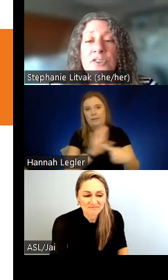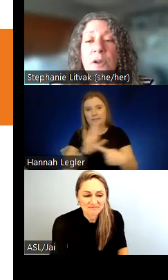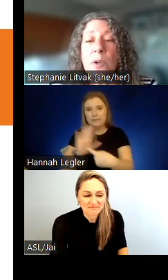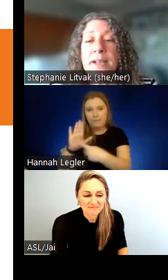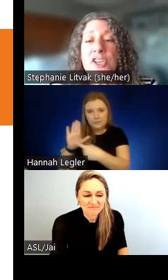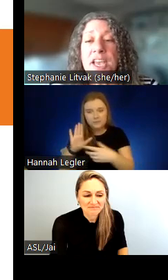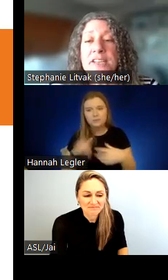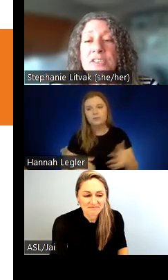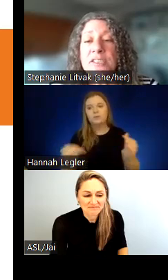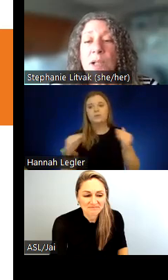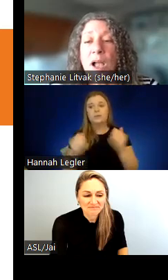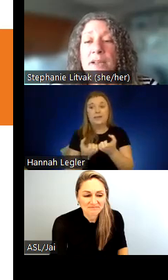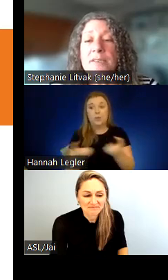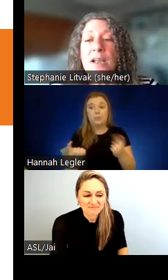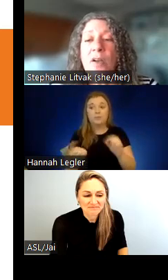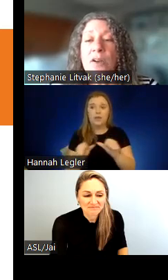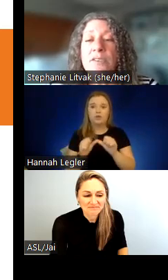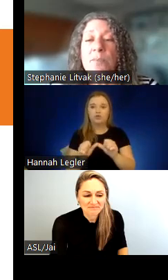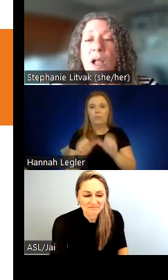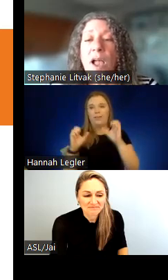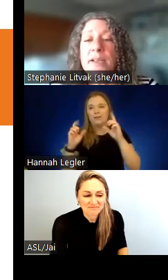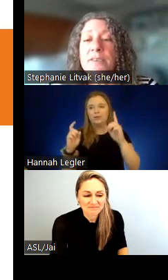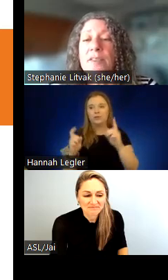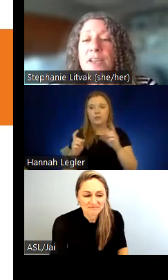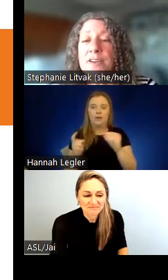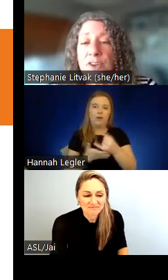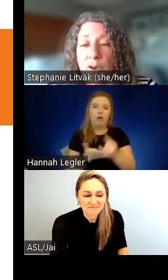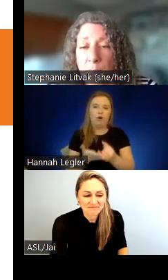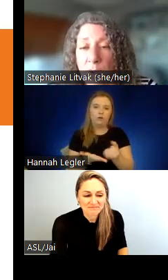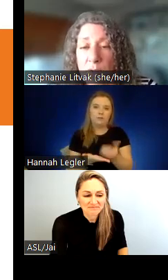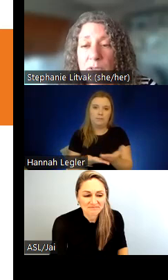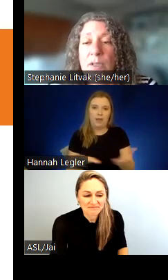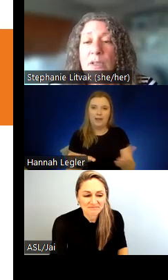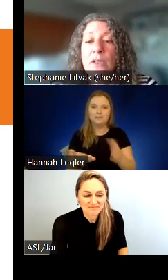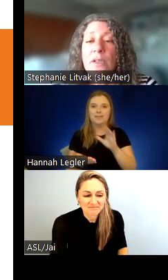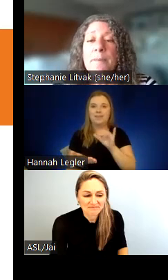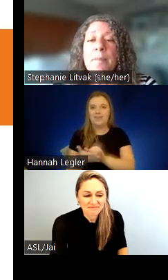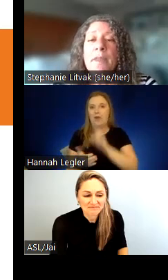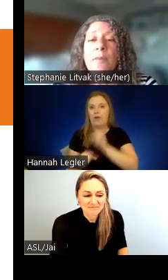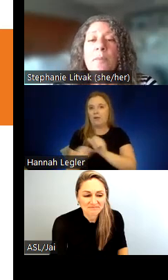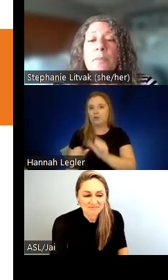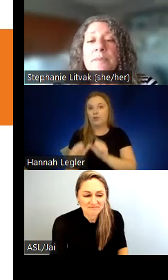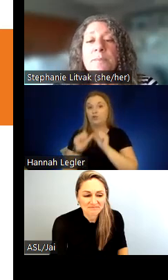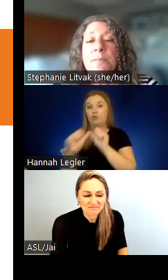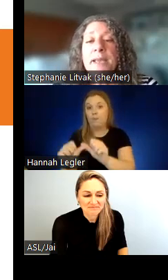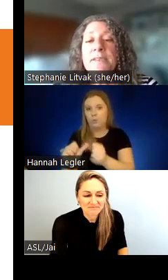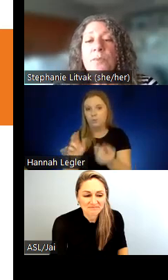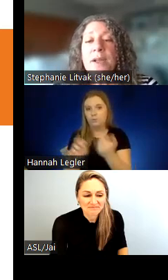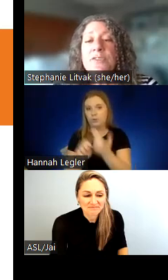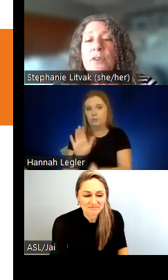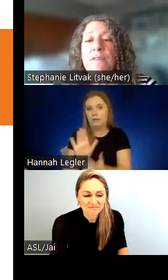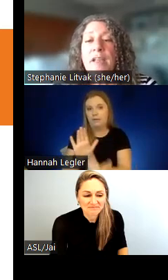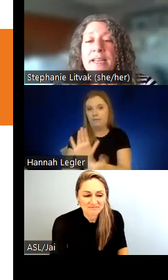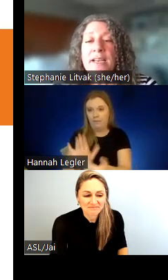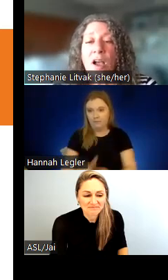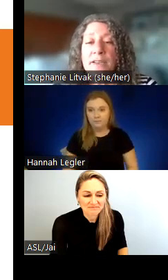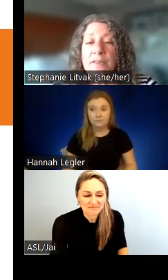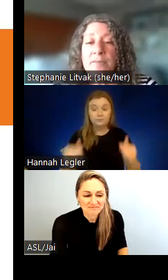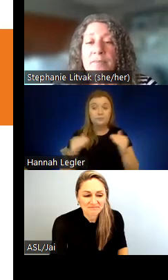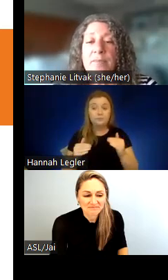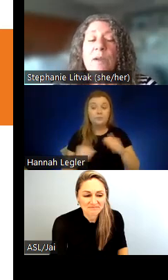durable education supplies, and art supplies that are durable, space rental of any kind,